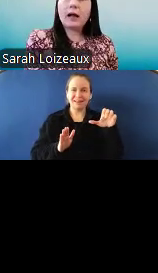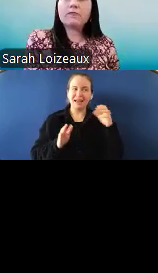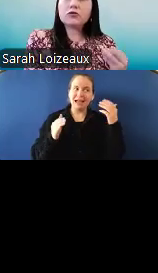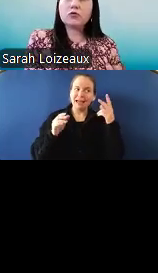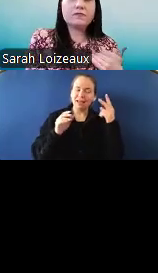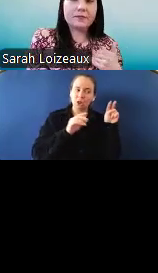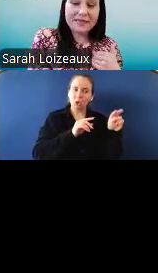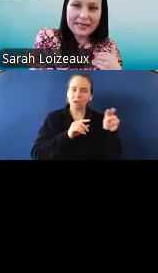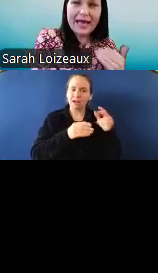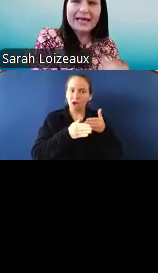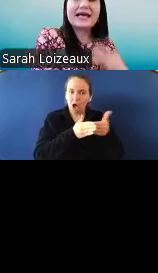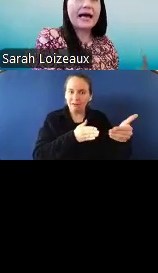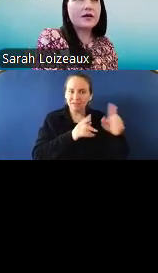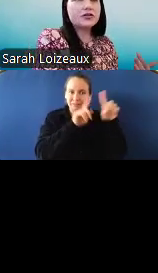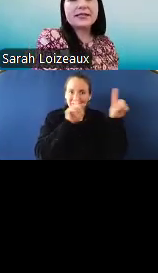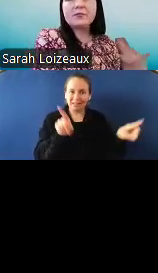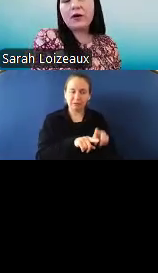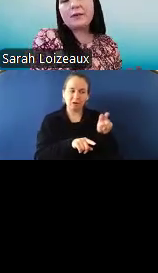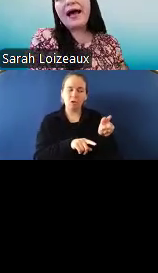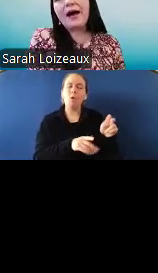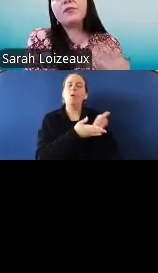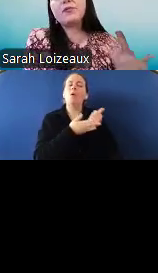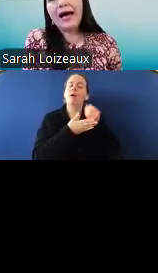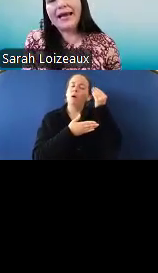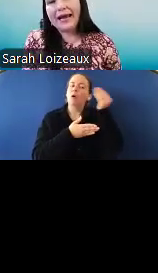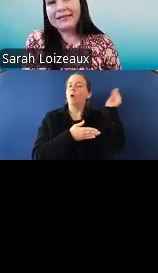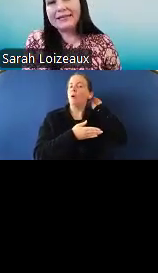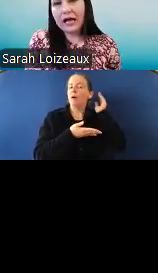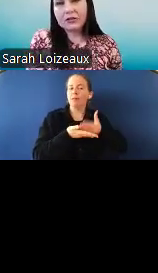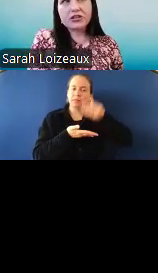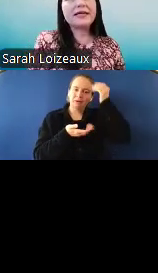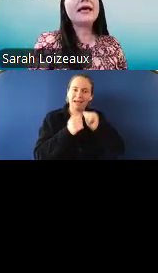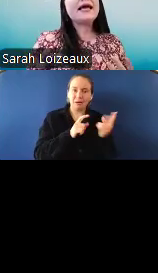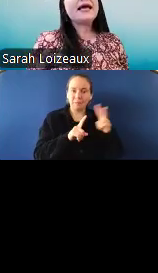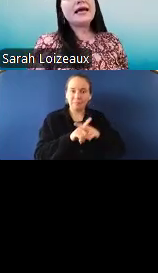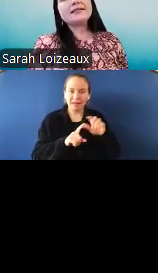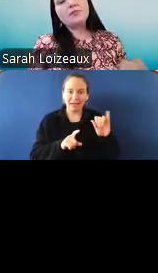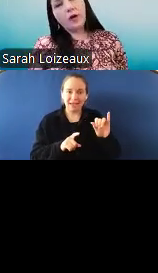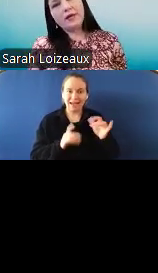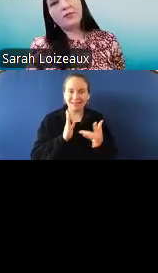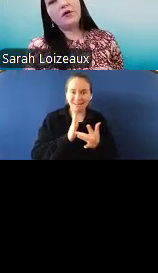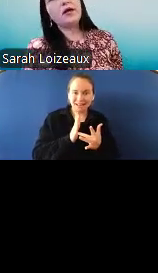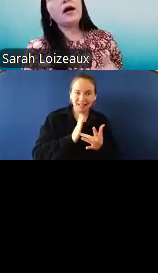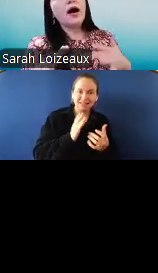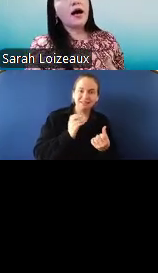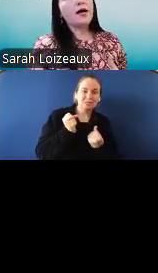helpful tool for me as I understand more about how to apply AI technology and support people